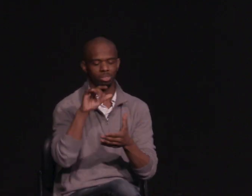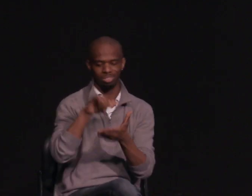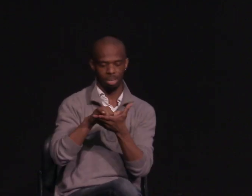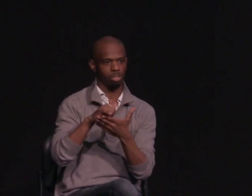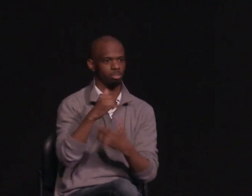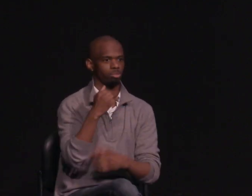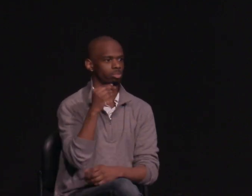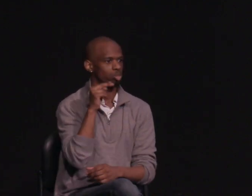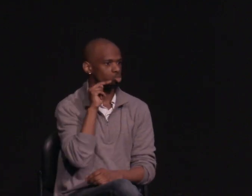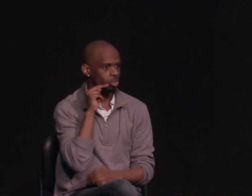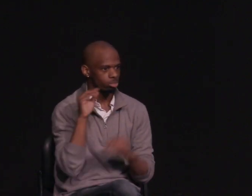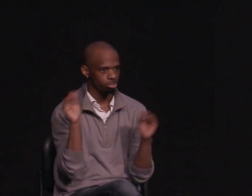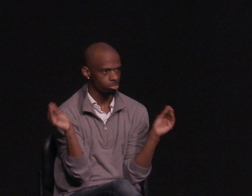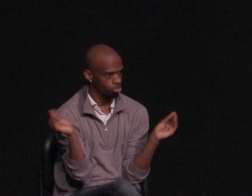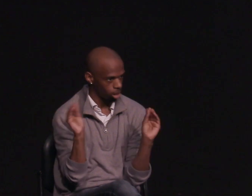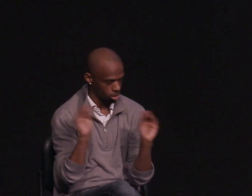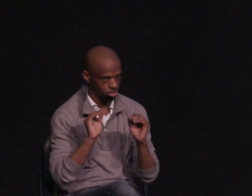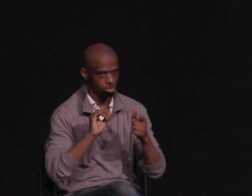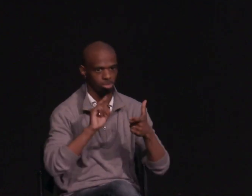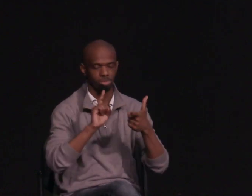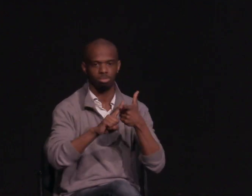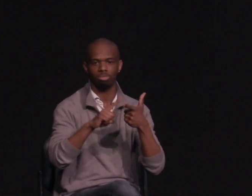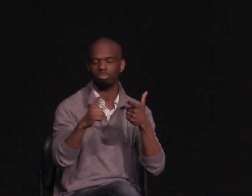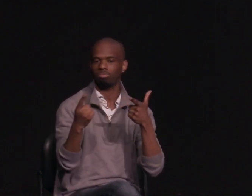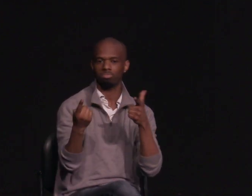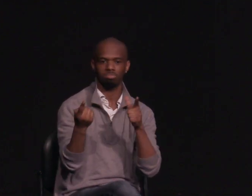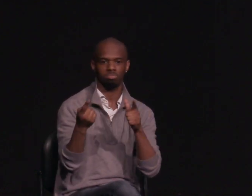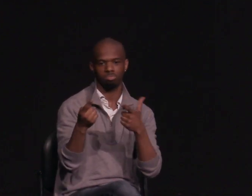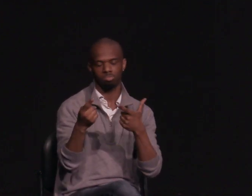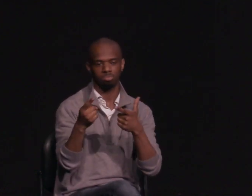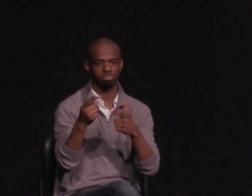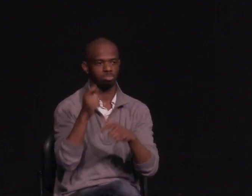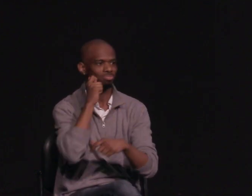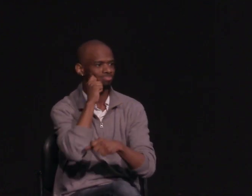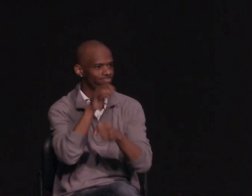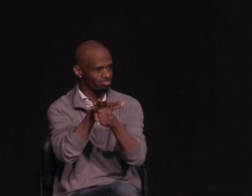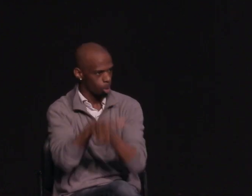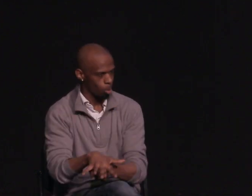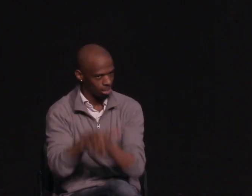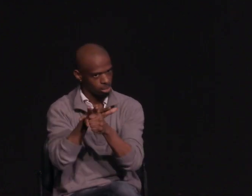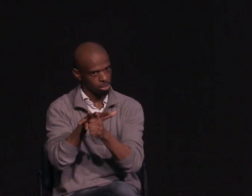their grocery giveaways and their free breakfasts for children program pictured here.